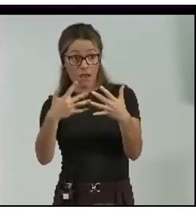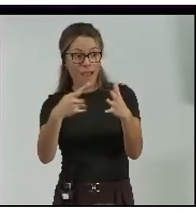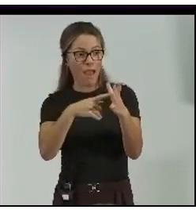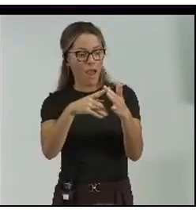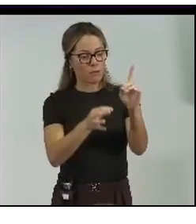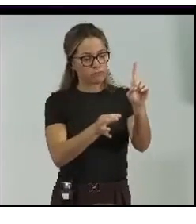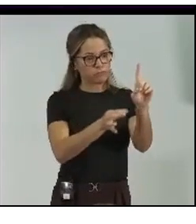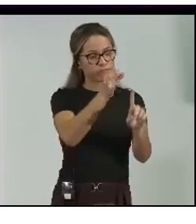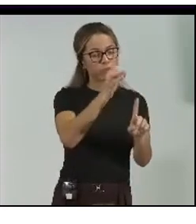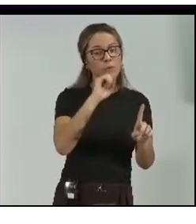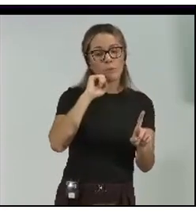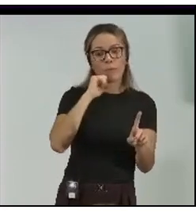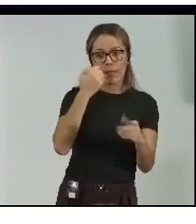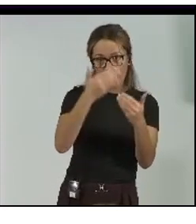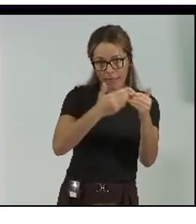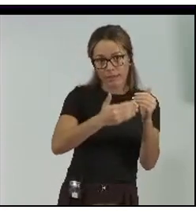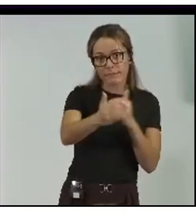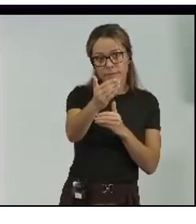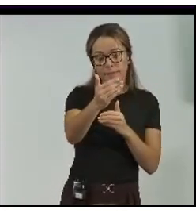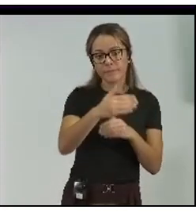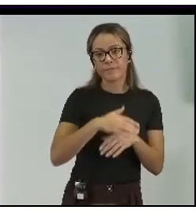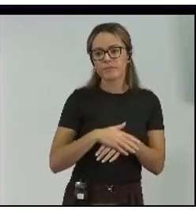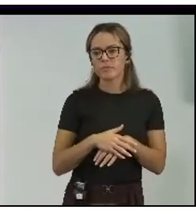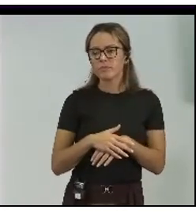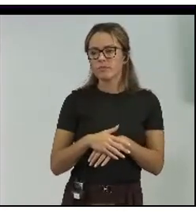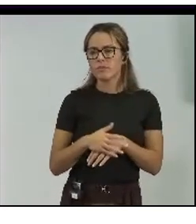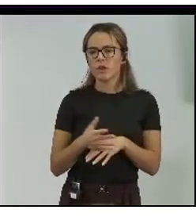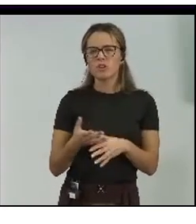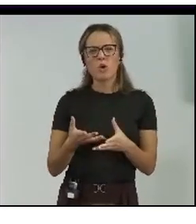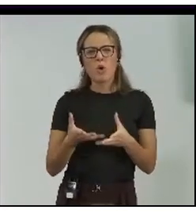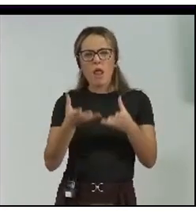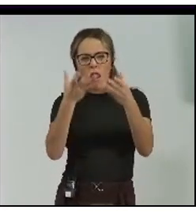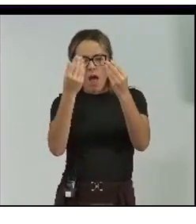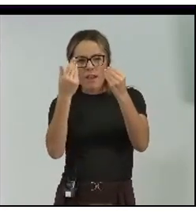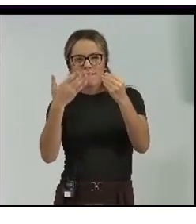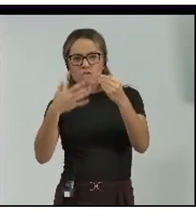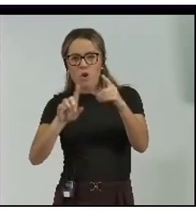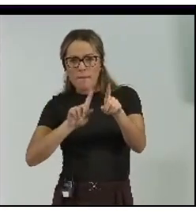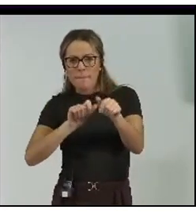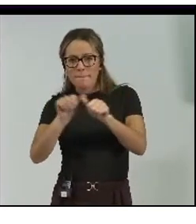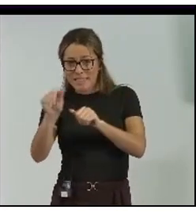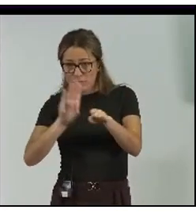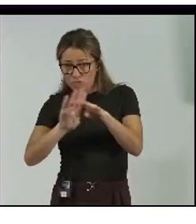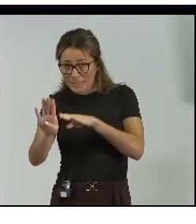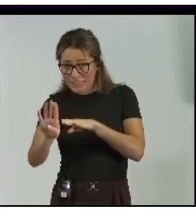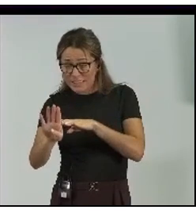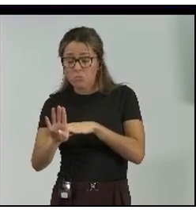So that the learning will come from within the best practise. Yeah, but only if you're creating that that process where